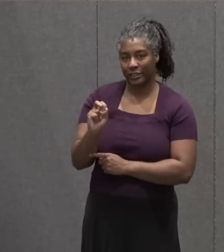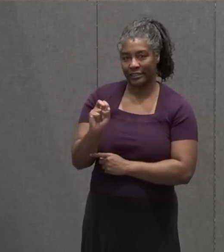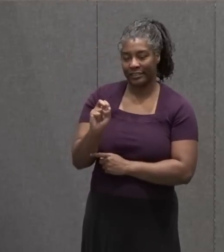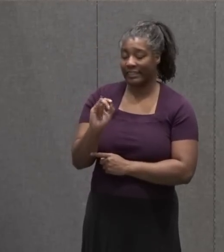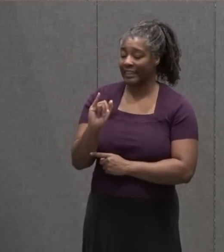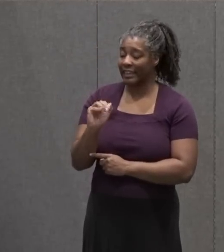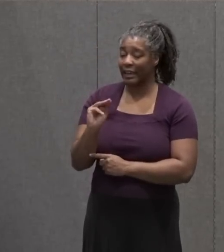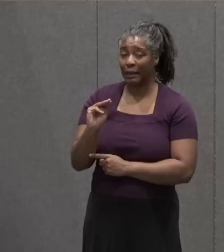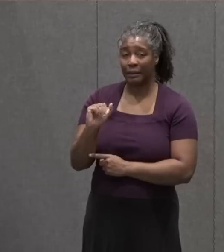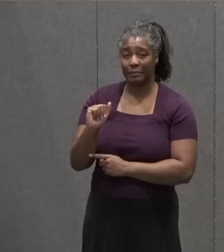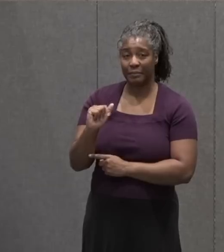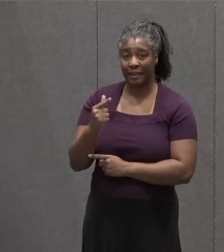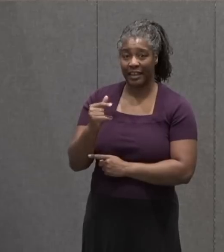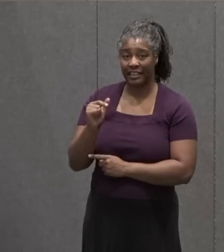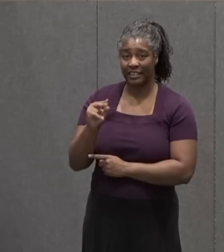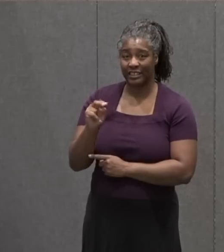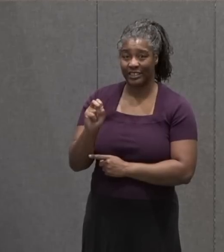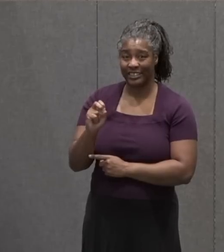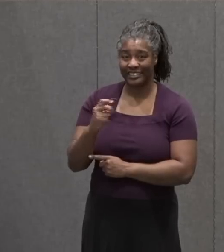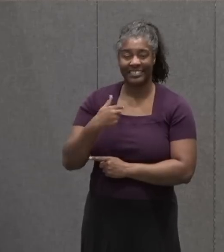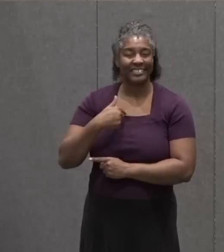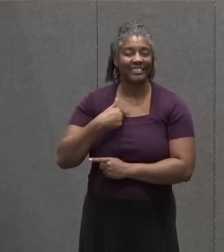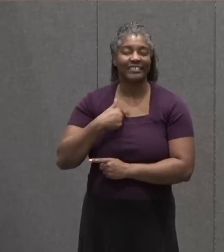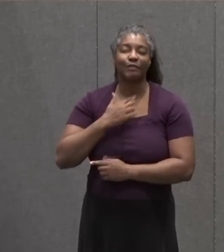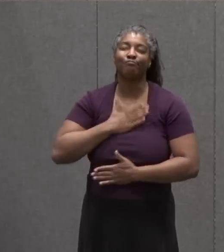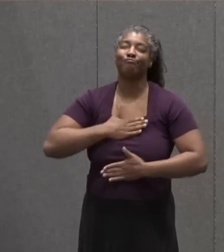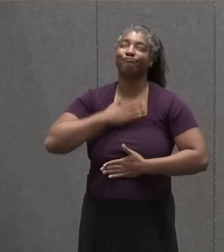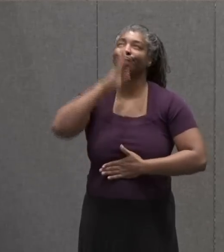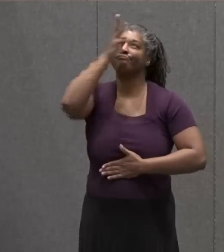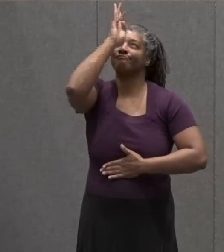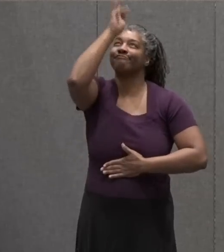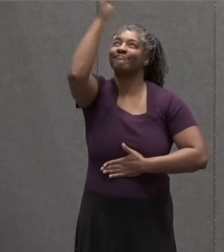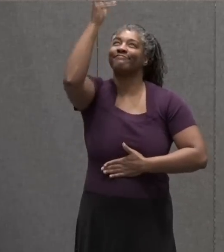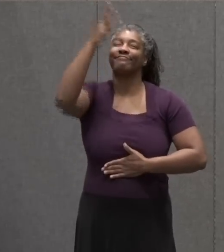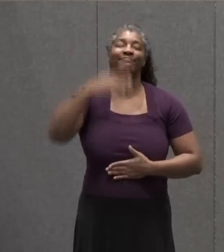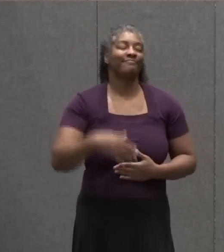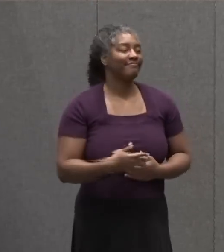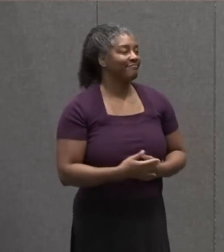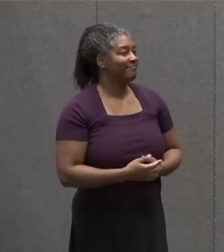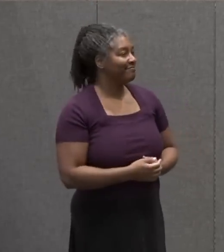because I love to imagine different things. So I'm gonna add this word to my chart also.